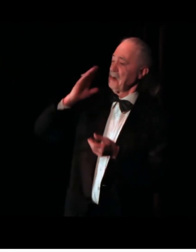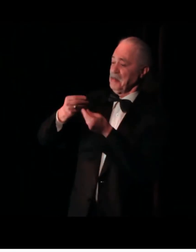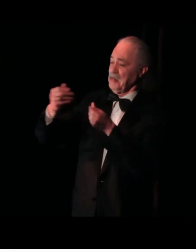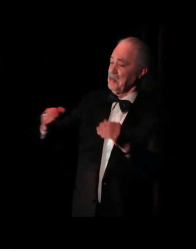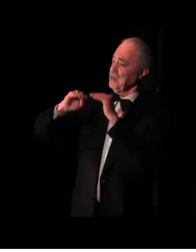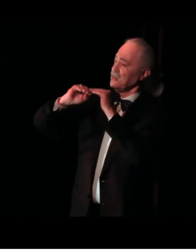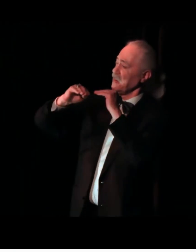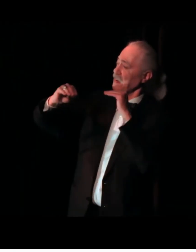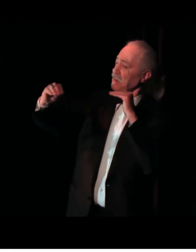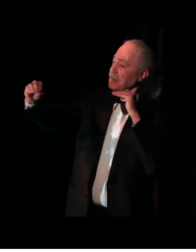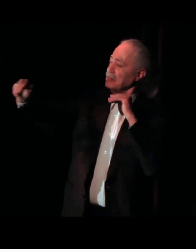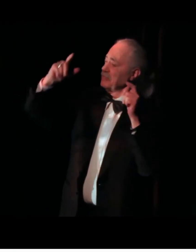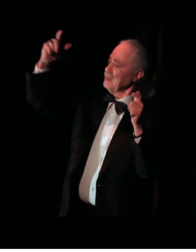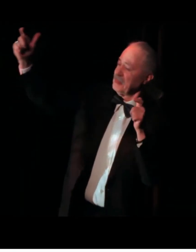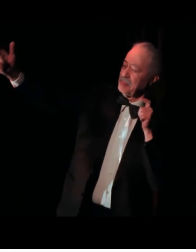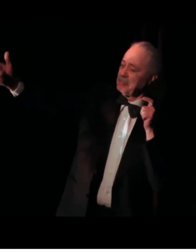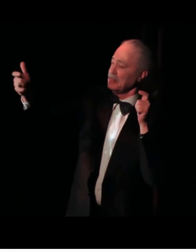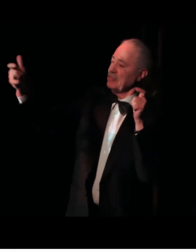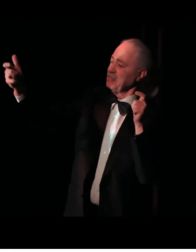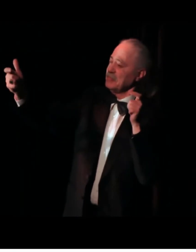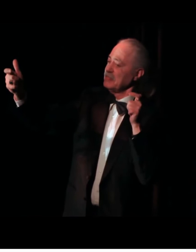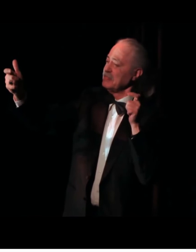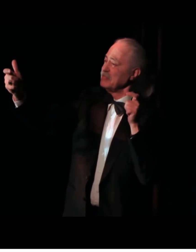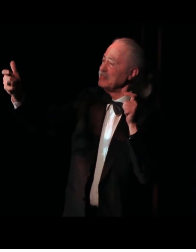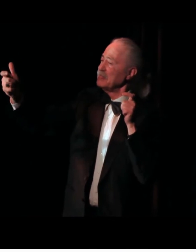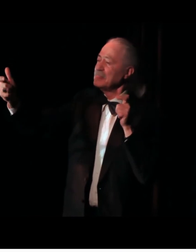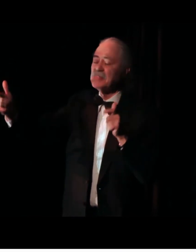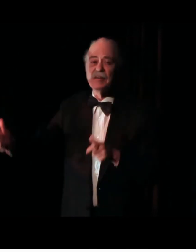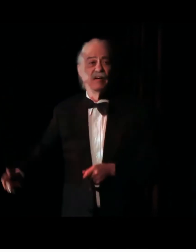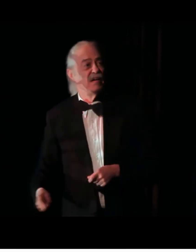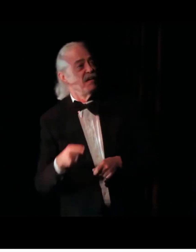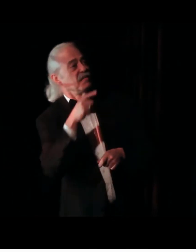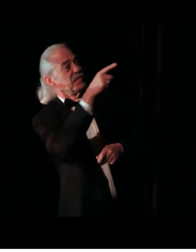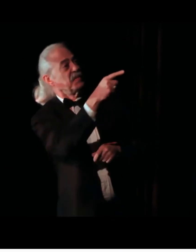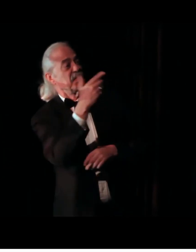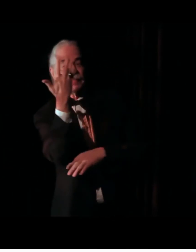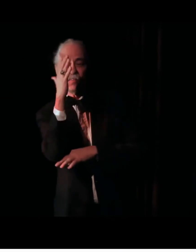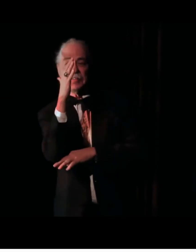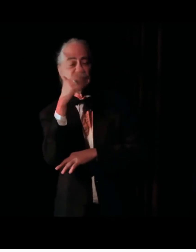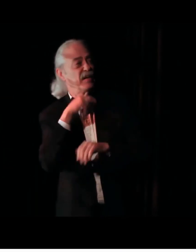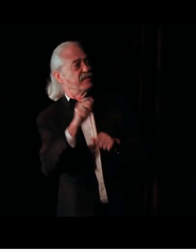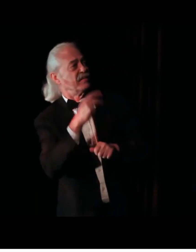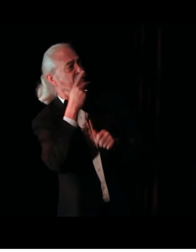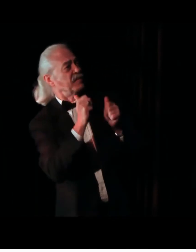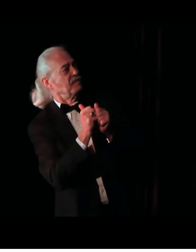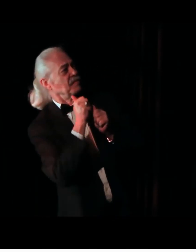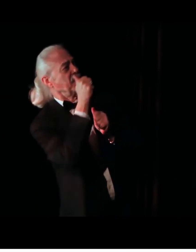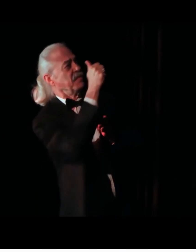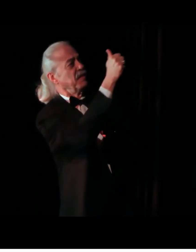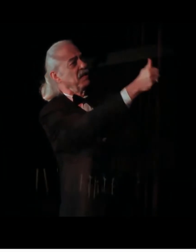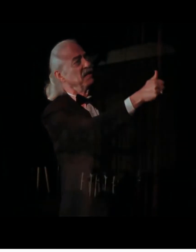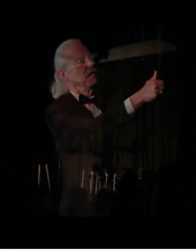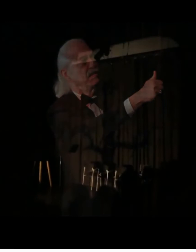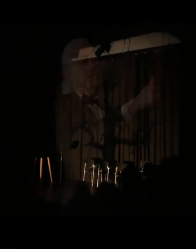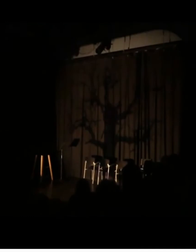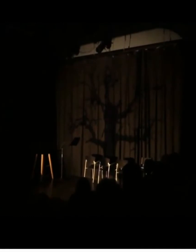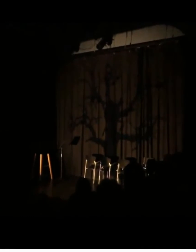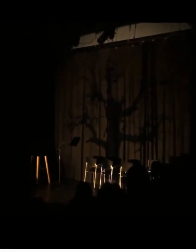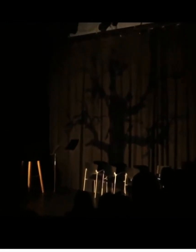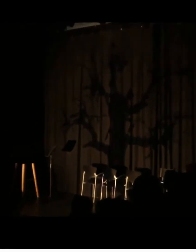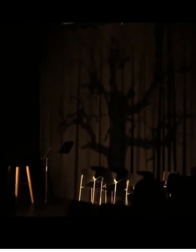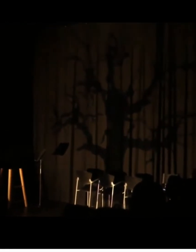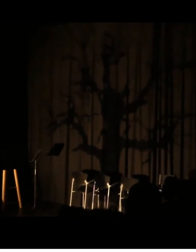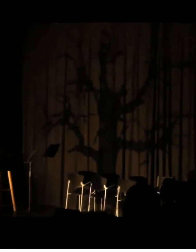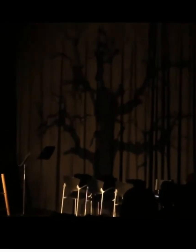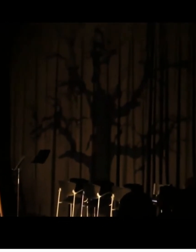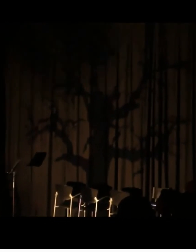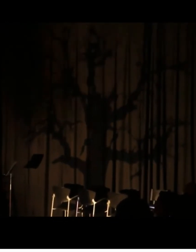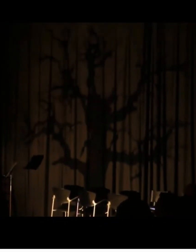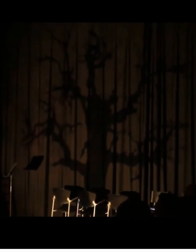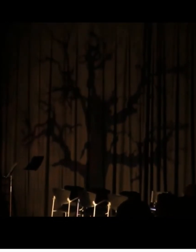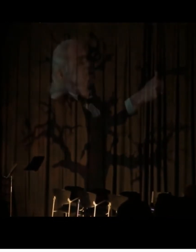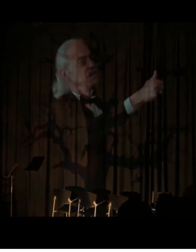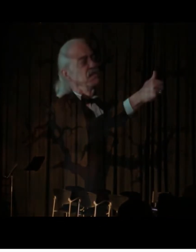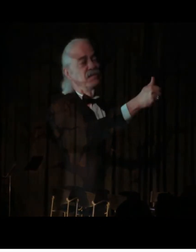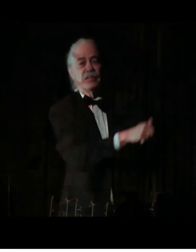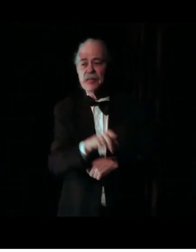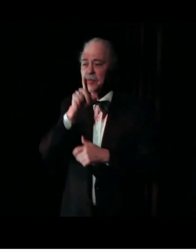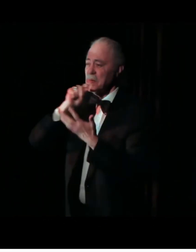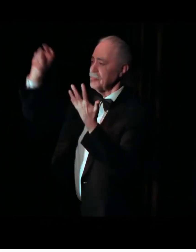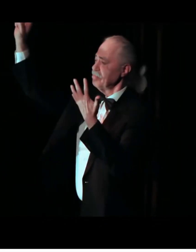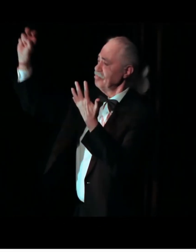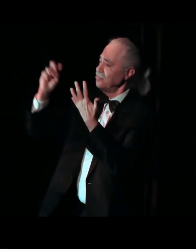Once upon a time on a vast prairie . . . there was a great tree.